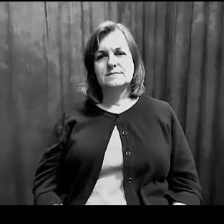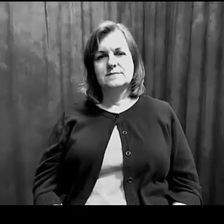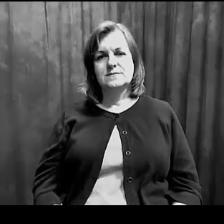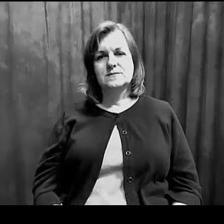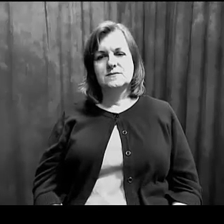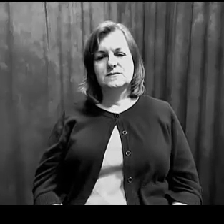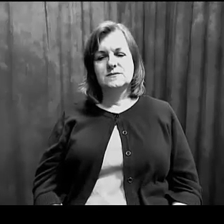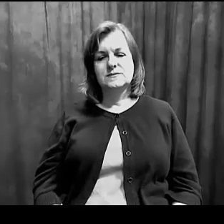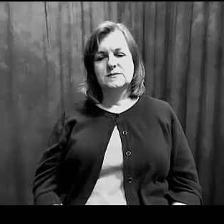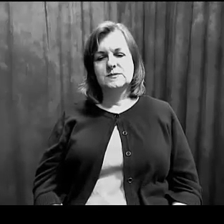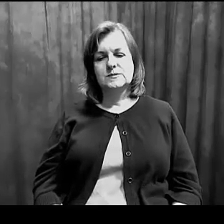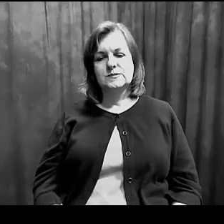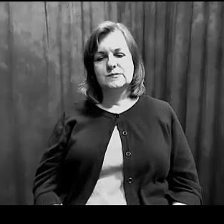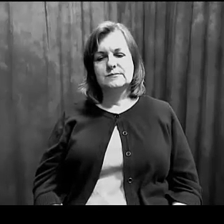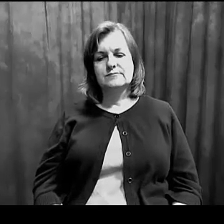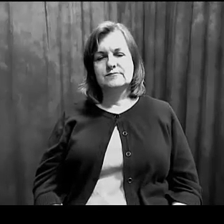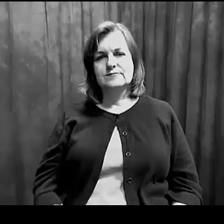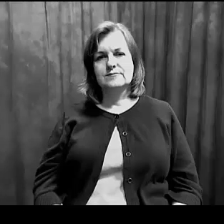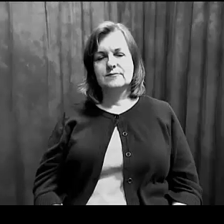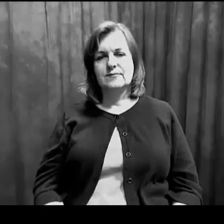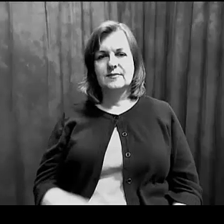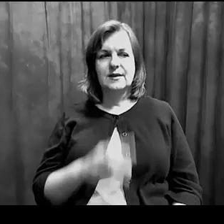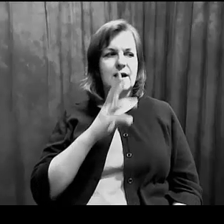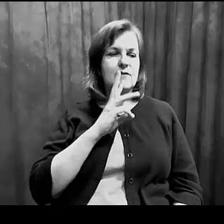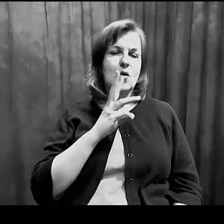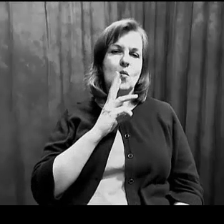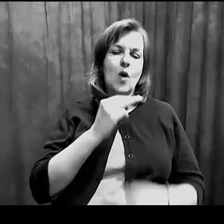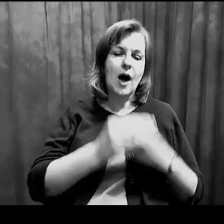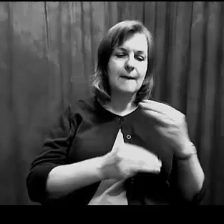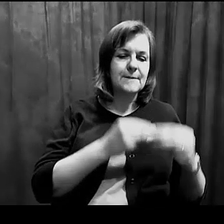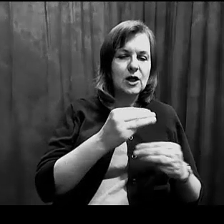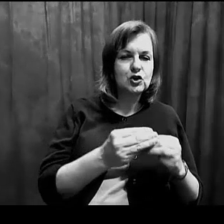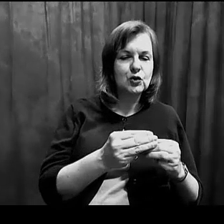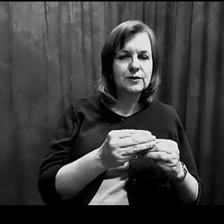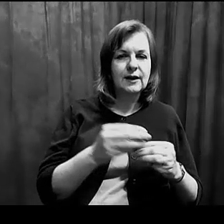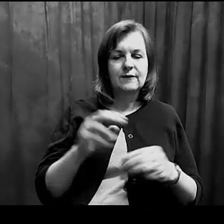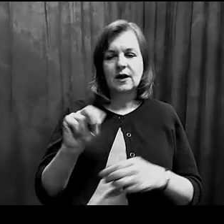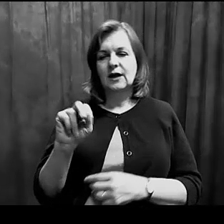always so in this case